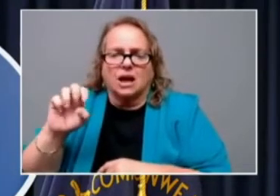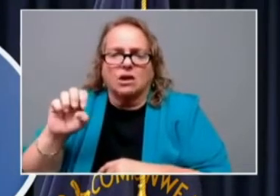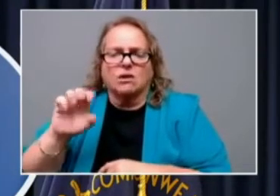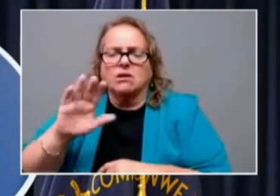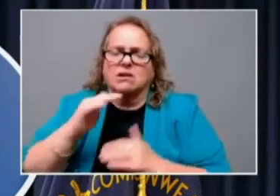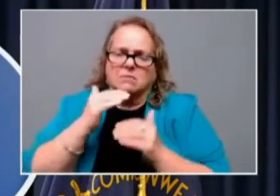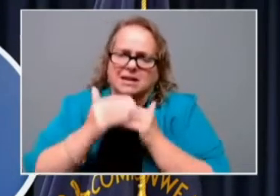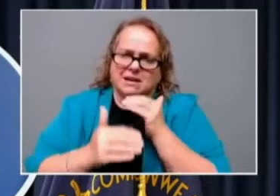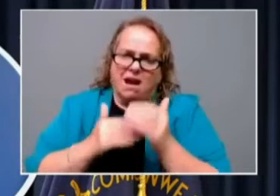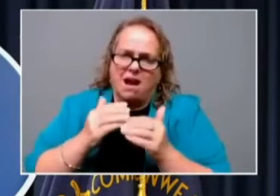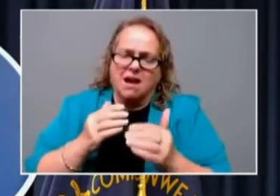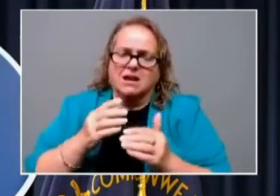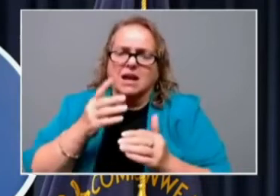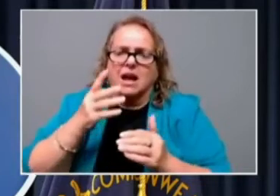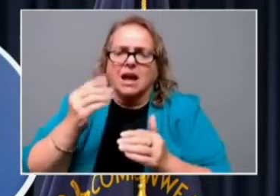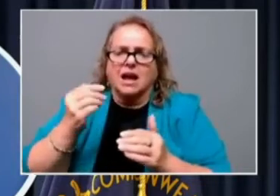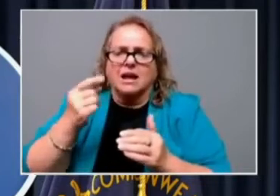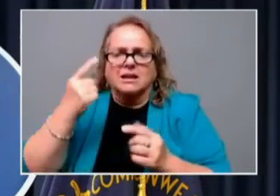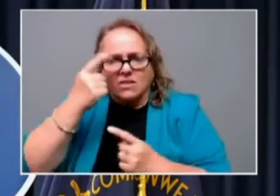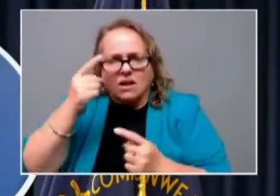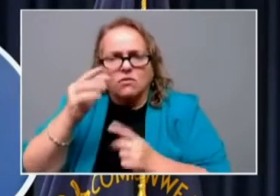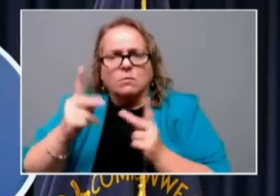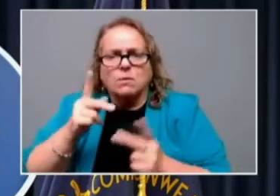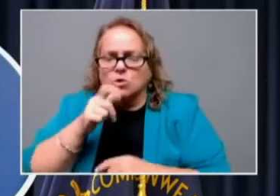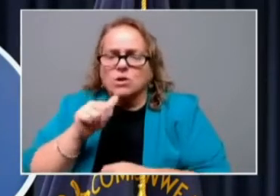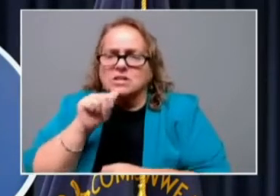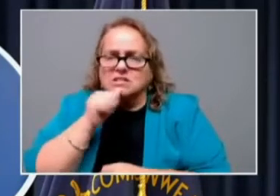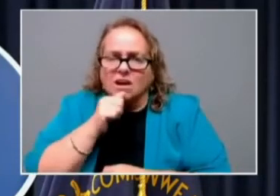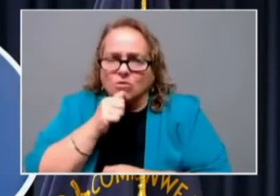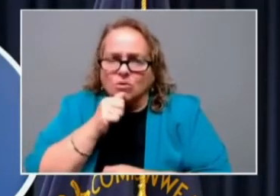unfolding even as we are going on with our lives and the two best things you